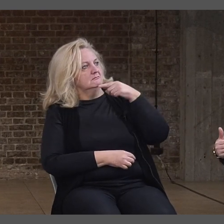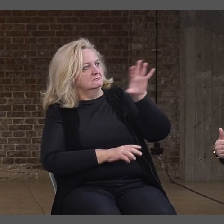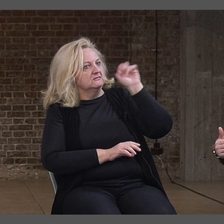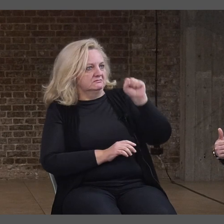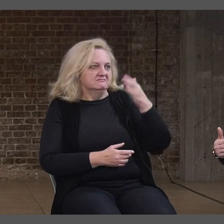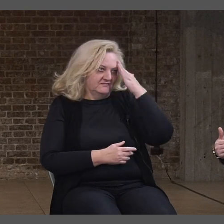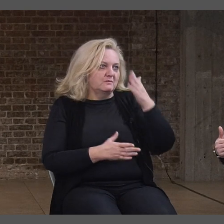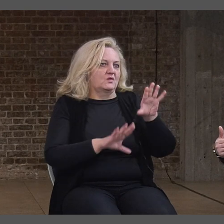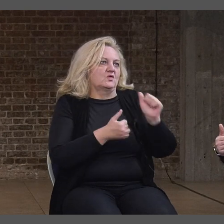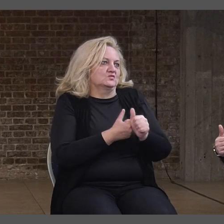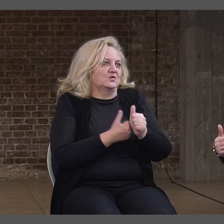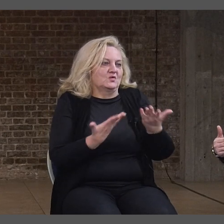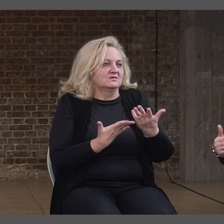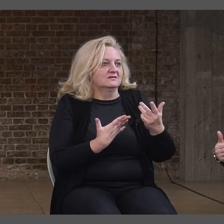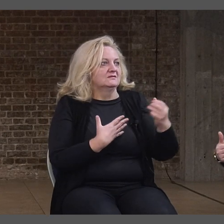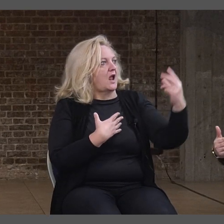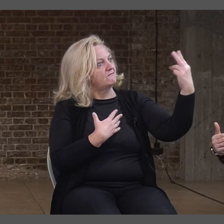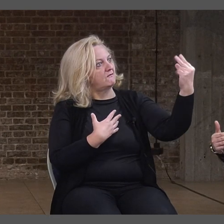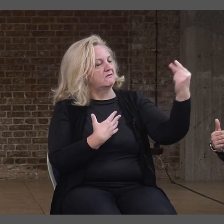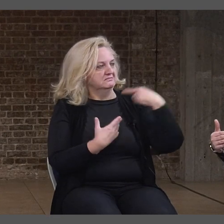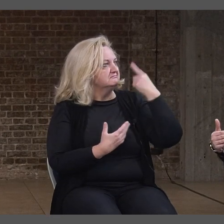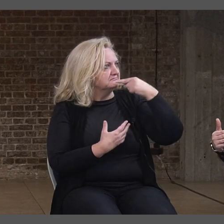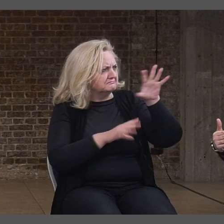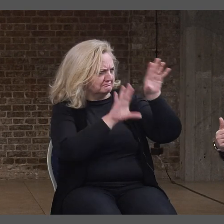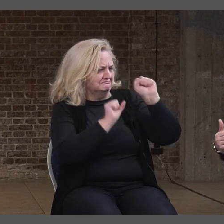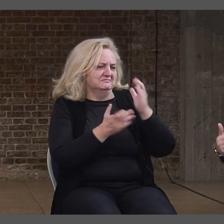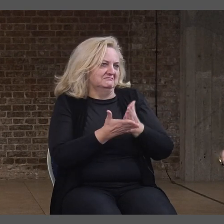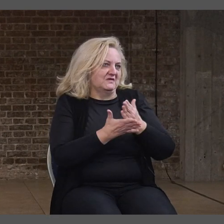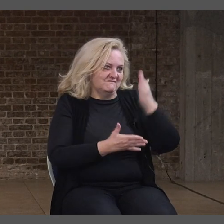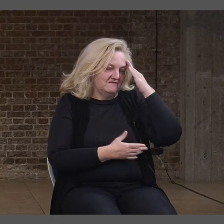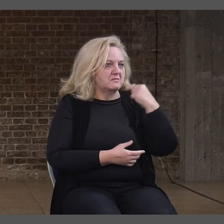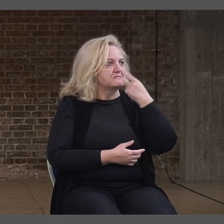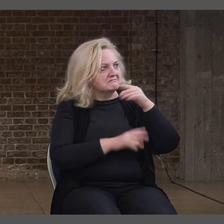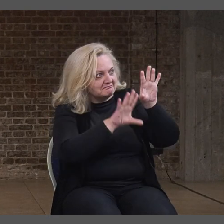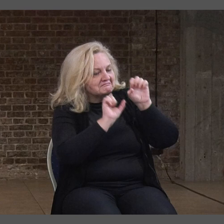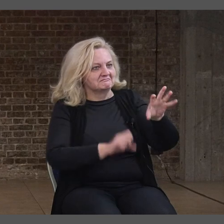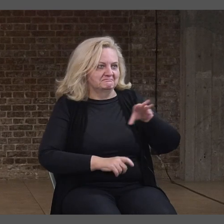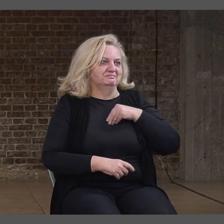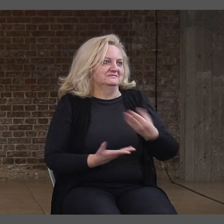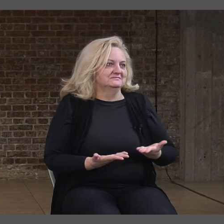what the other person was sending me, signals by talking